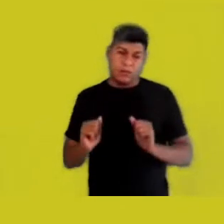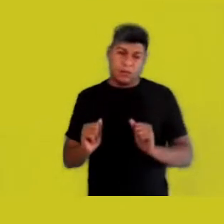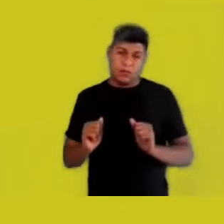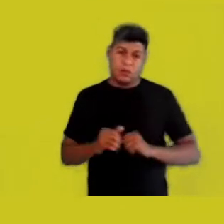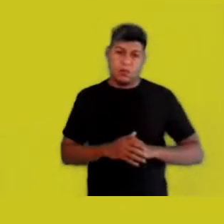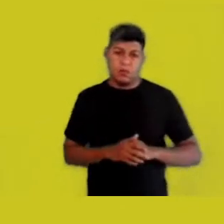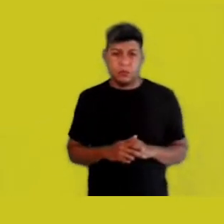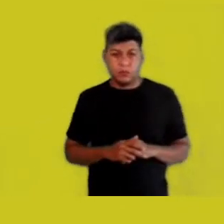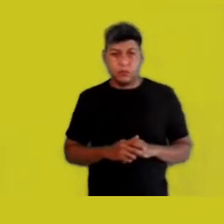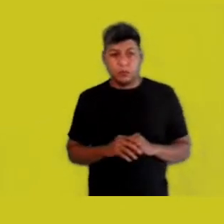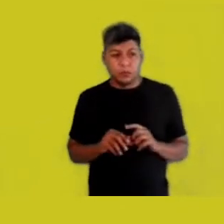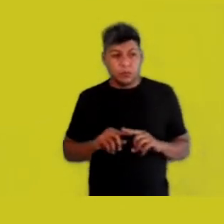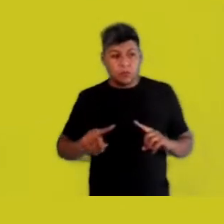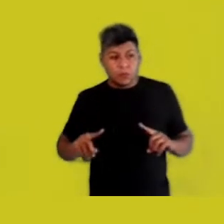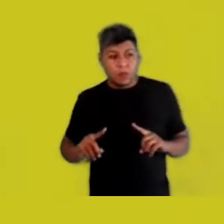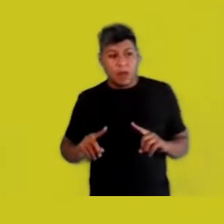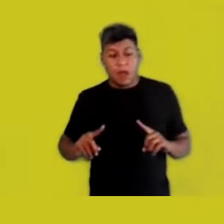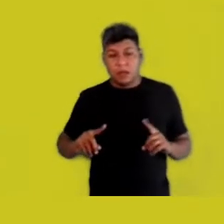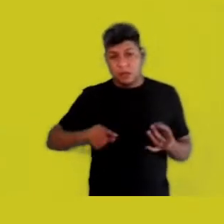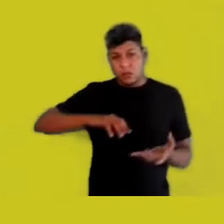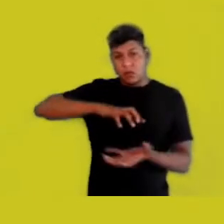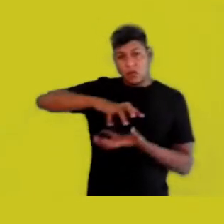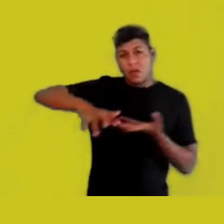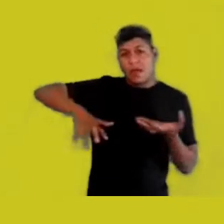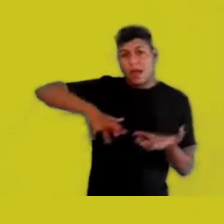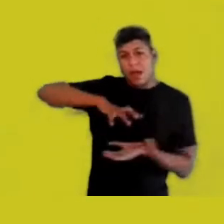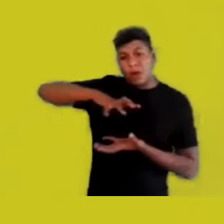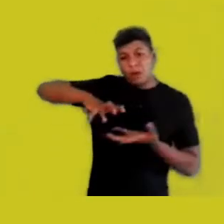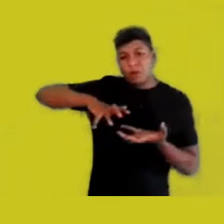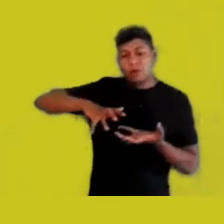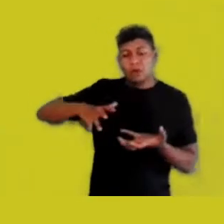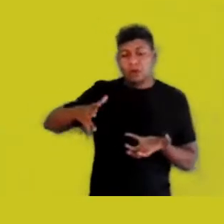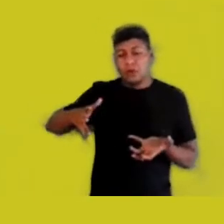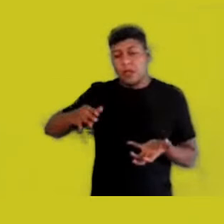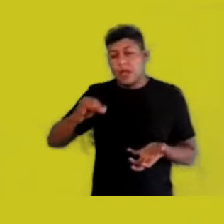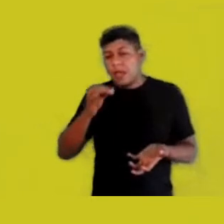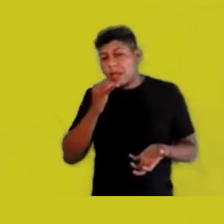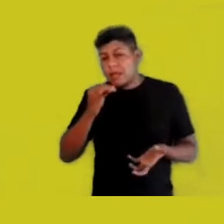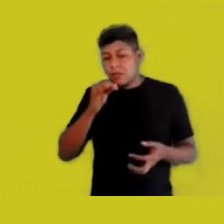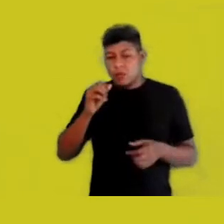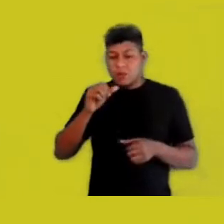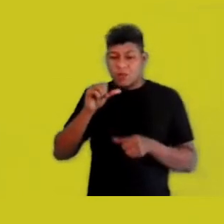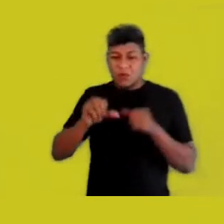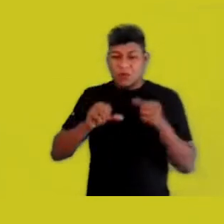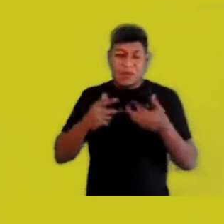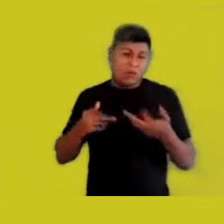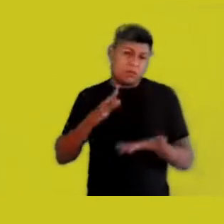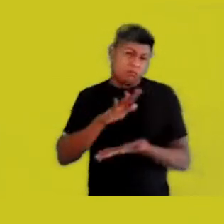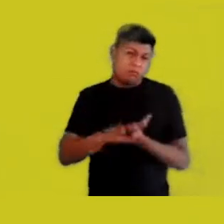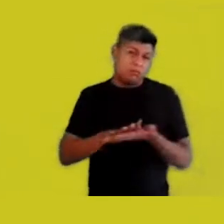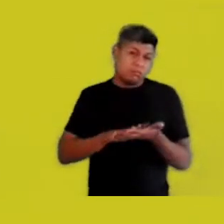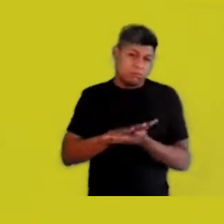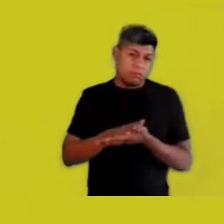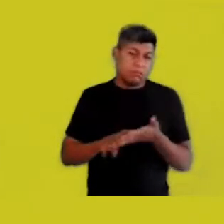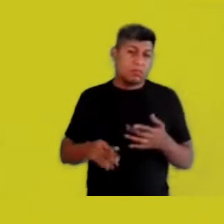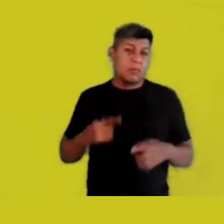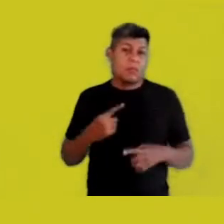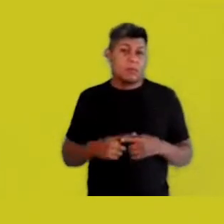But if it uses chaos, it doesn’t use it to sever bonds; it uses chaos to restore those bonds,